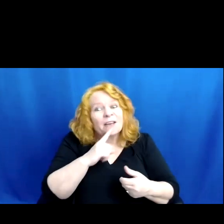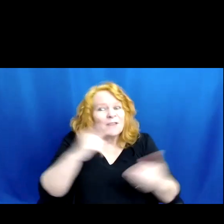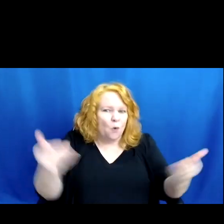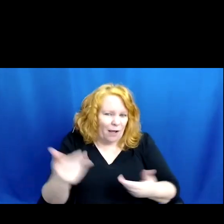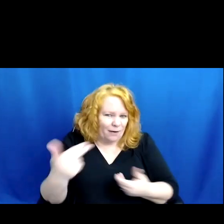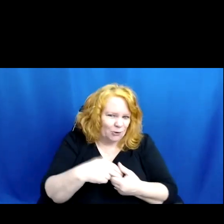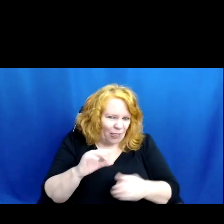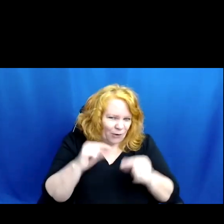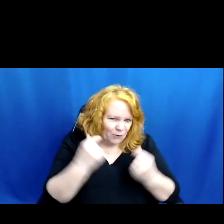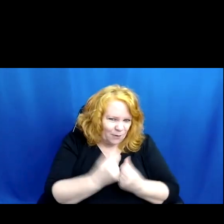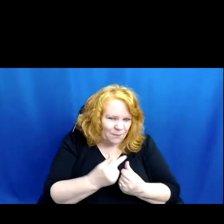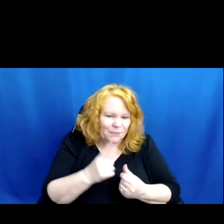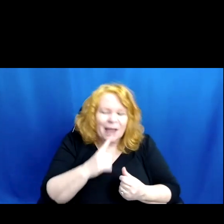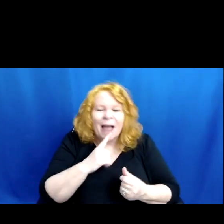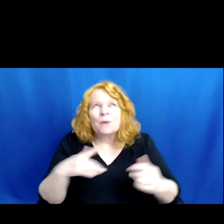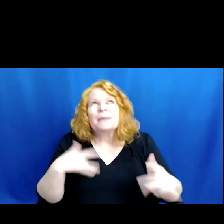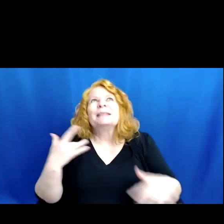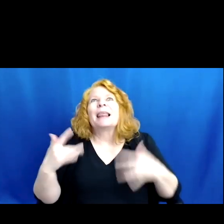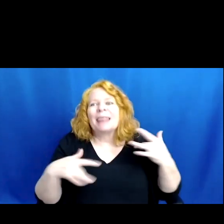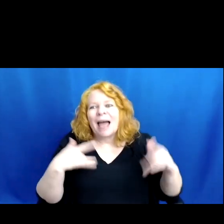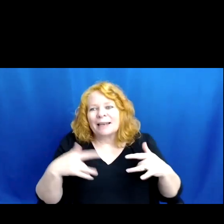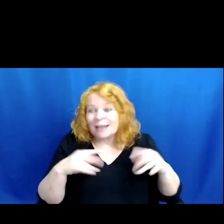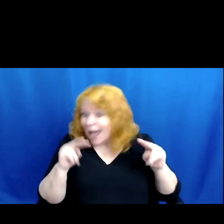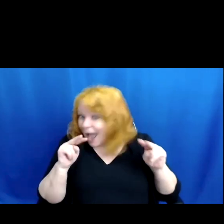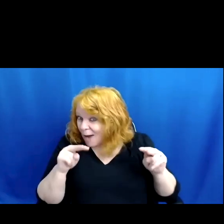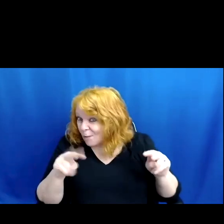I would be absolutely delighted. I watched that group every day.